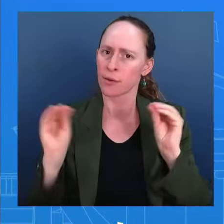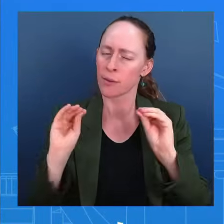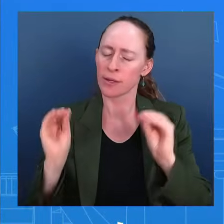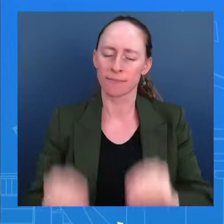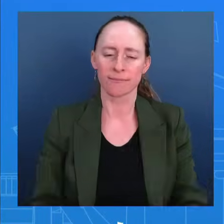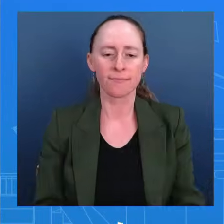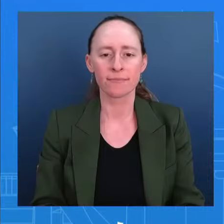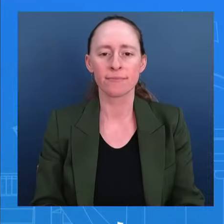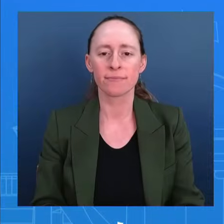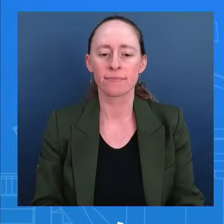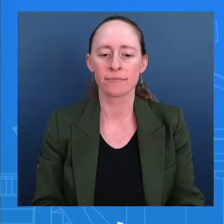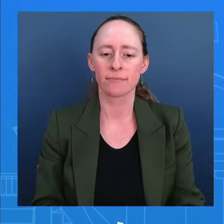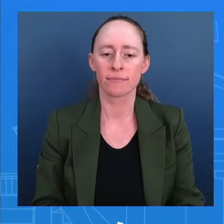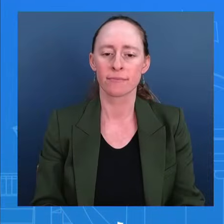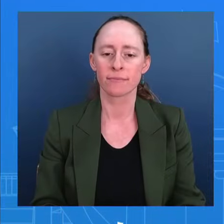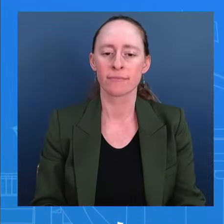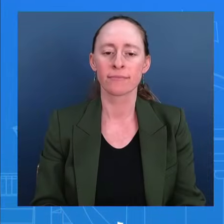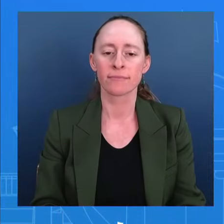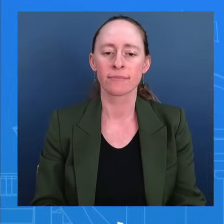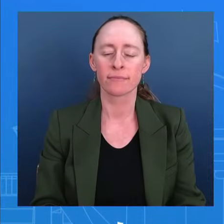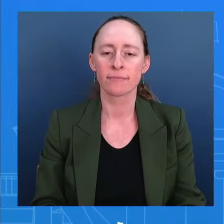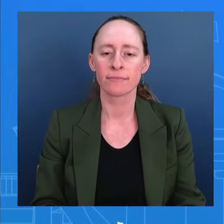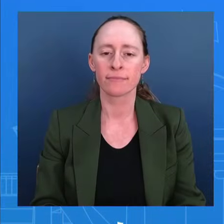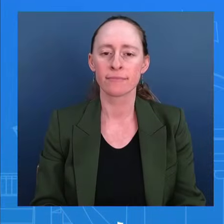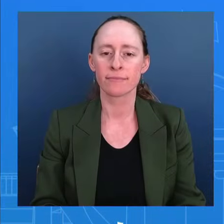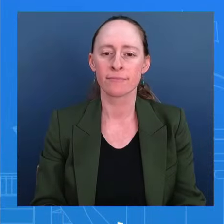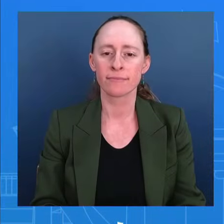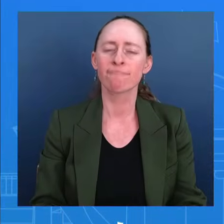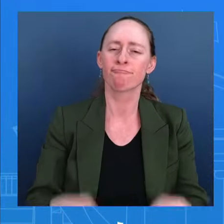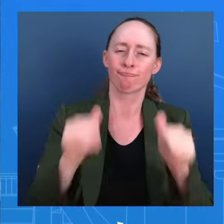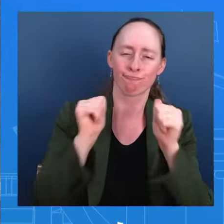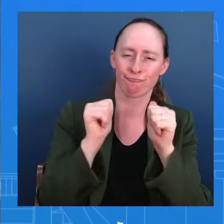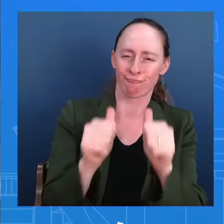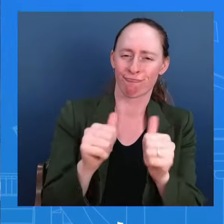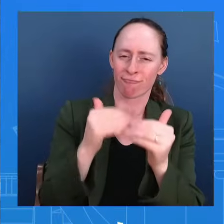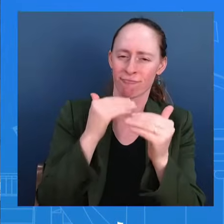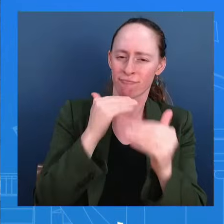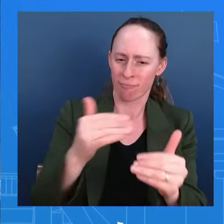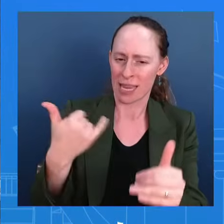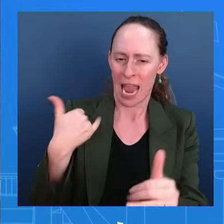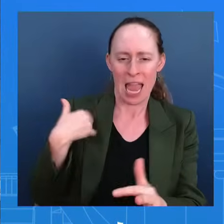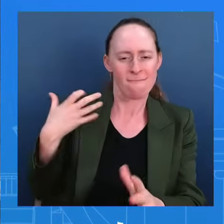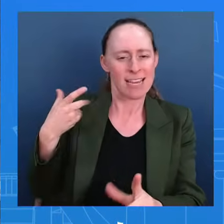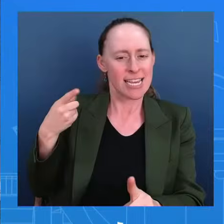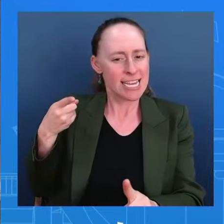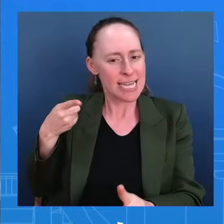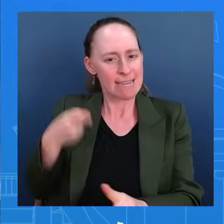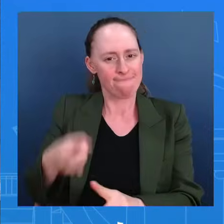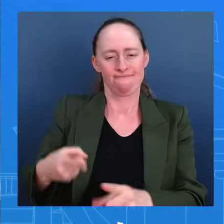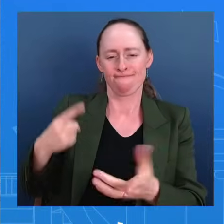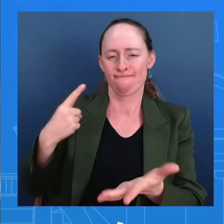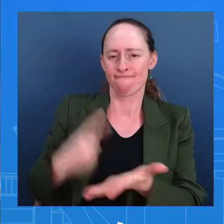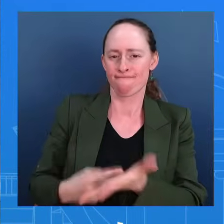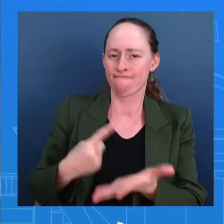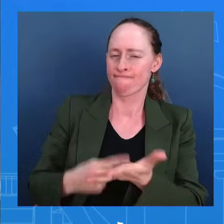The Press: Thanks, Karine. Going back to the reporting in the -- the Woodward book. Ms. Jean-Pierre: Yeah. The Press: If former President Trump